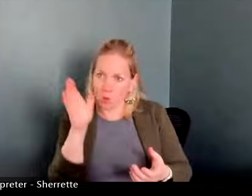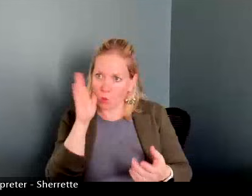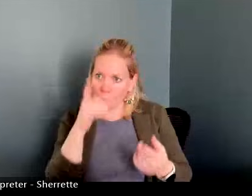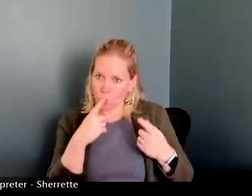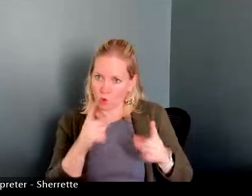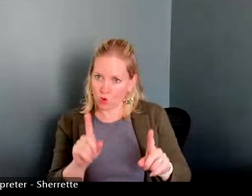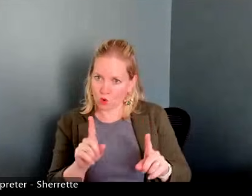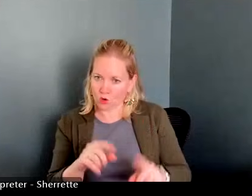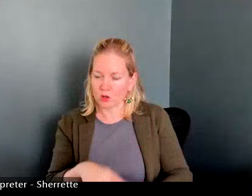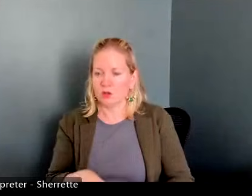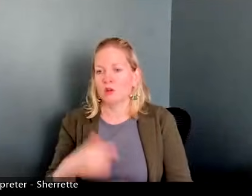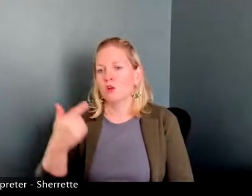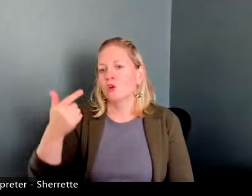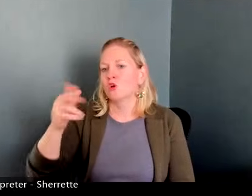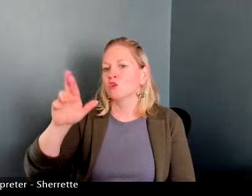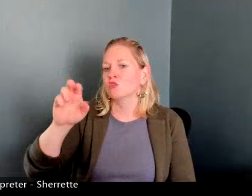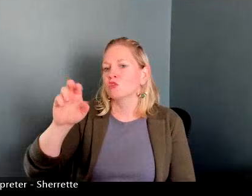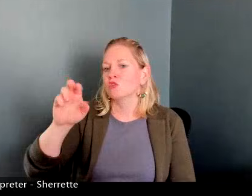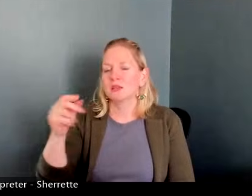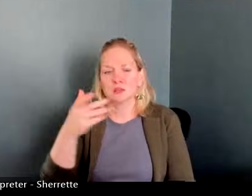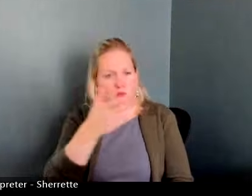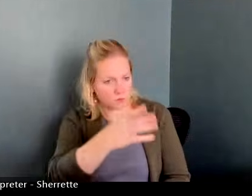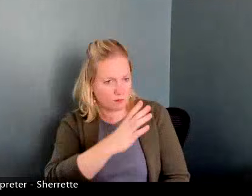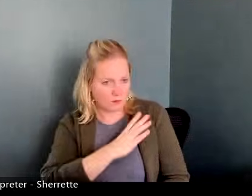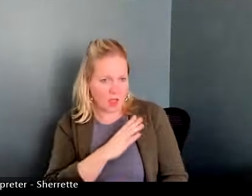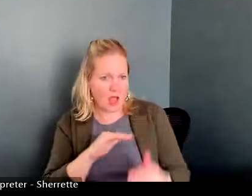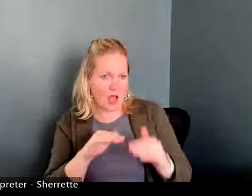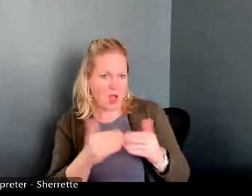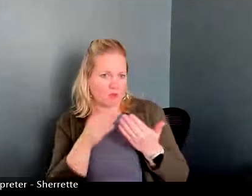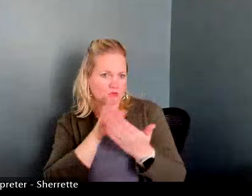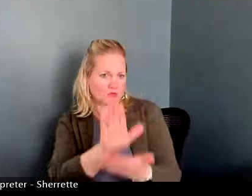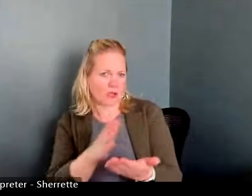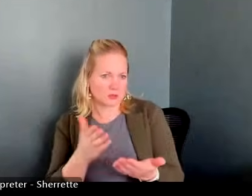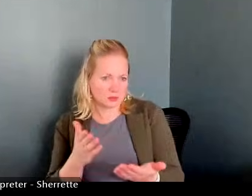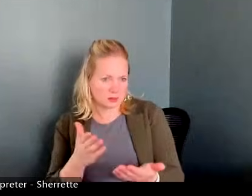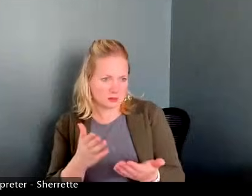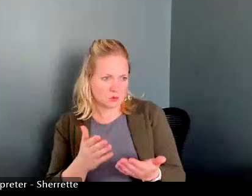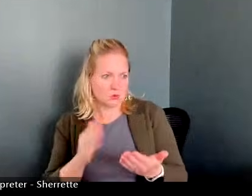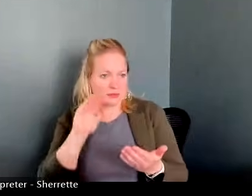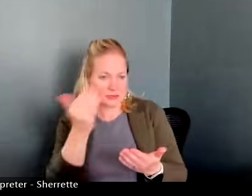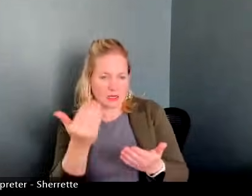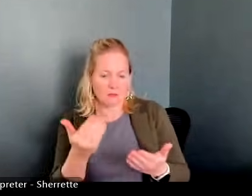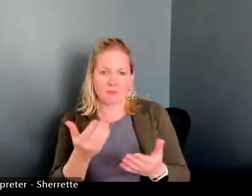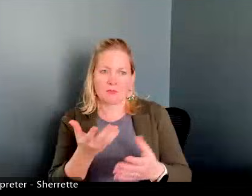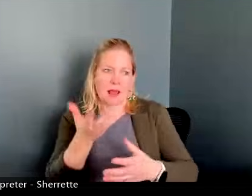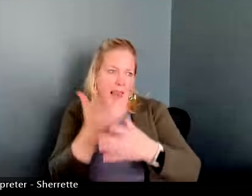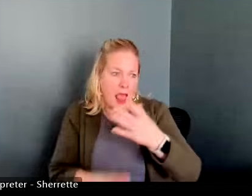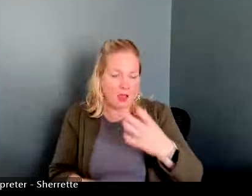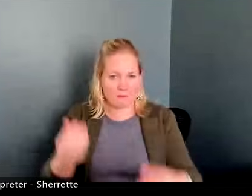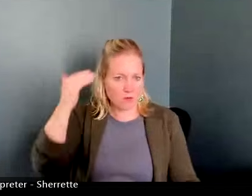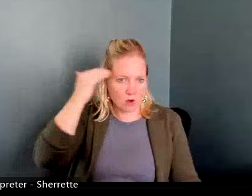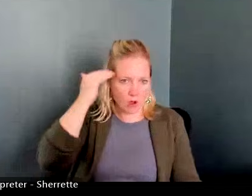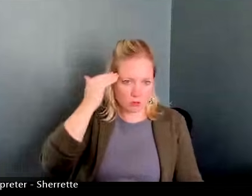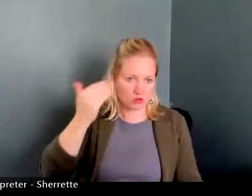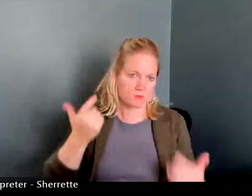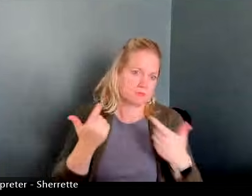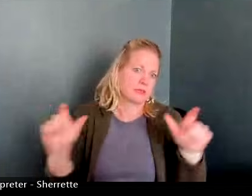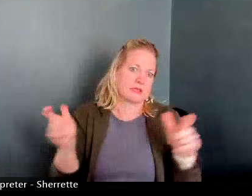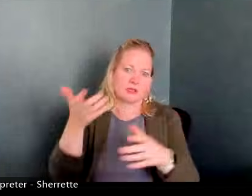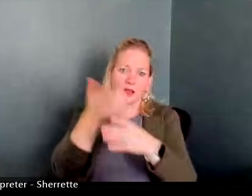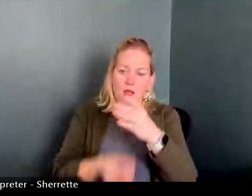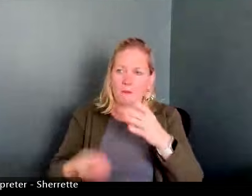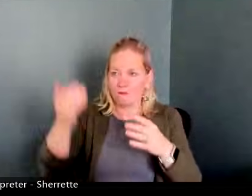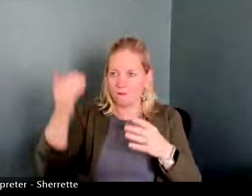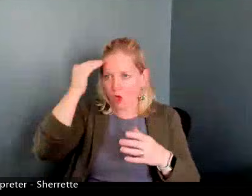what you're talking about really is a huge gap of knowledge, right, between what's available and